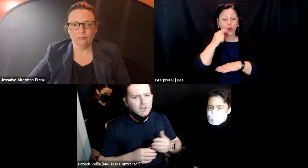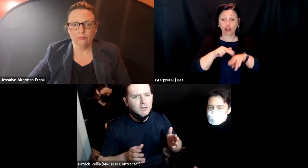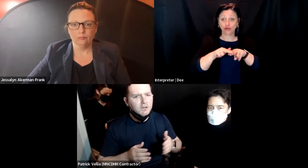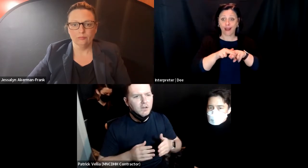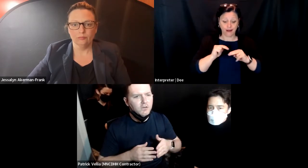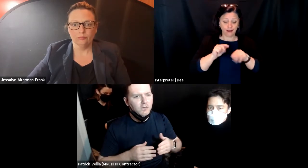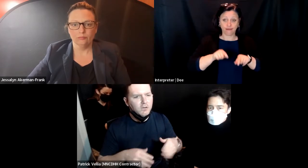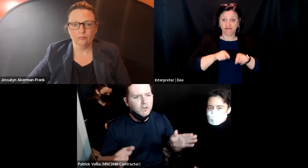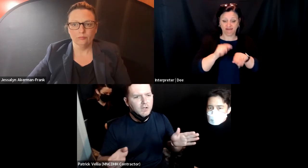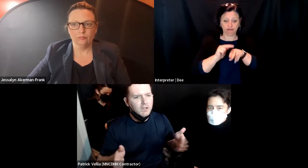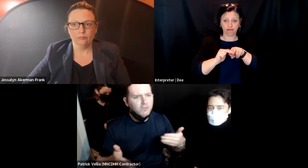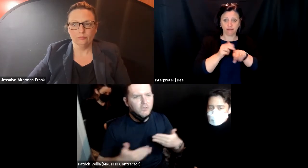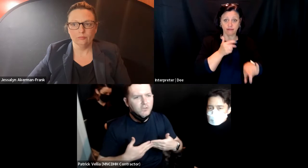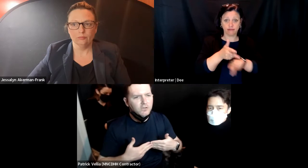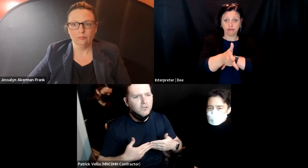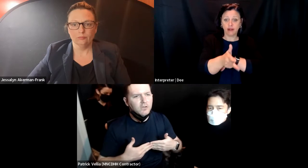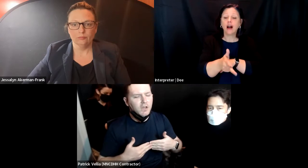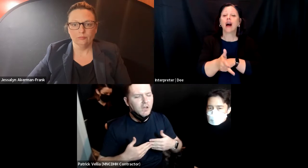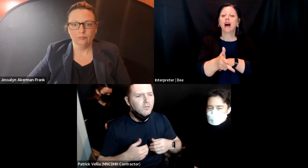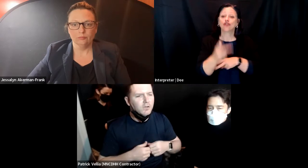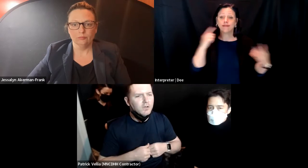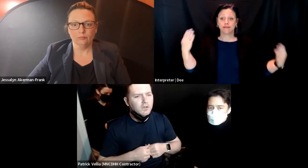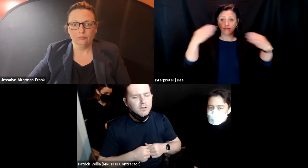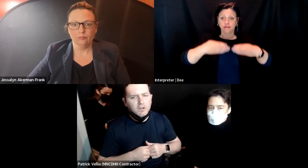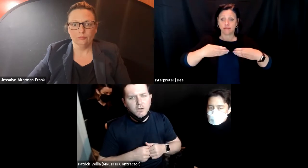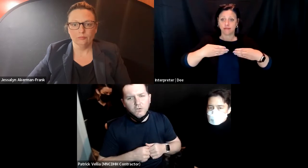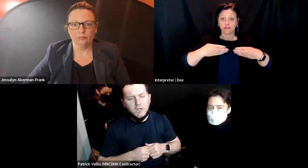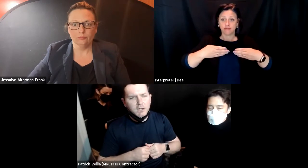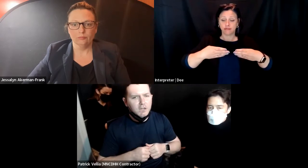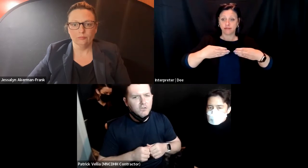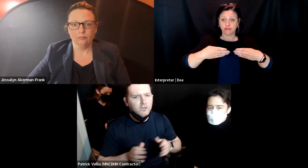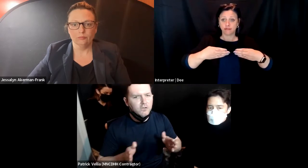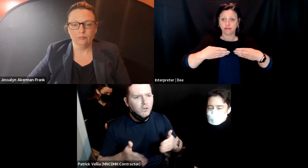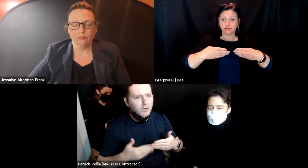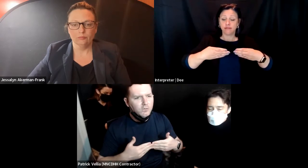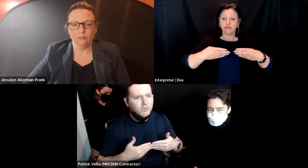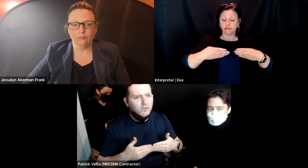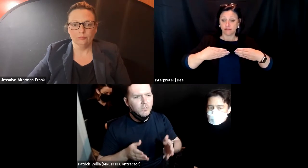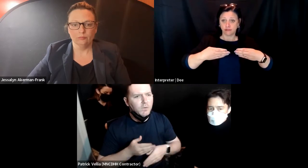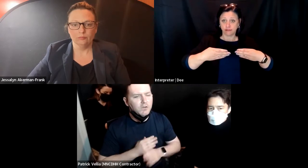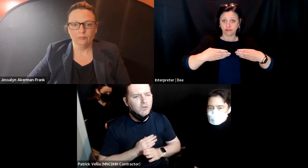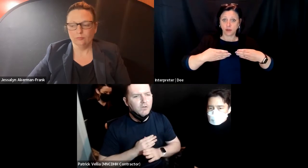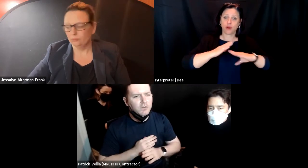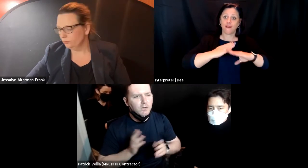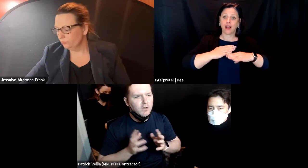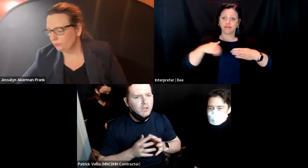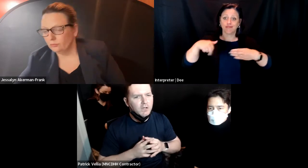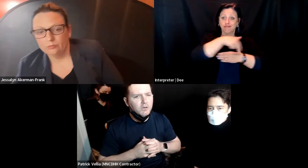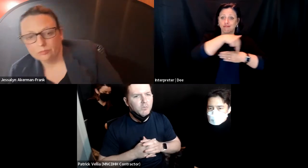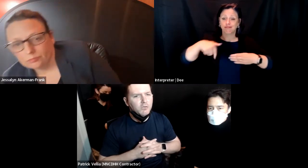And other programs, the transit gates, so if the train is coming by, not only for the cars but also for the